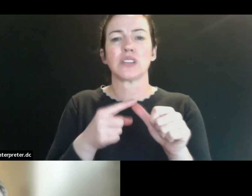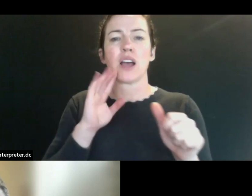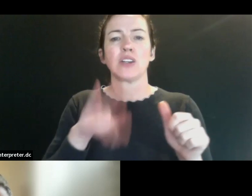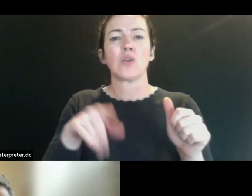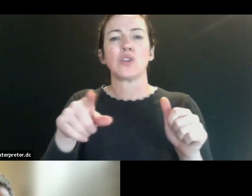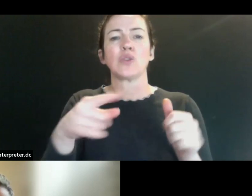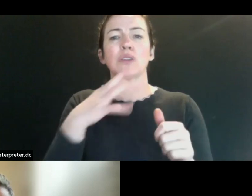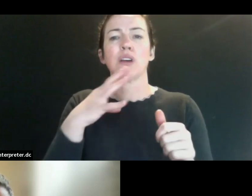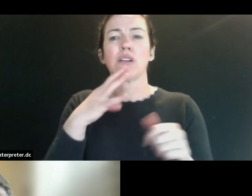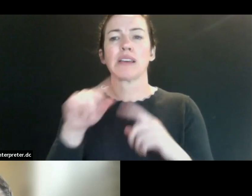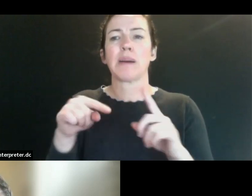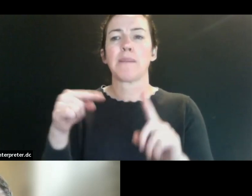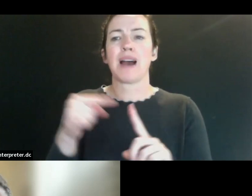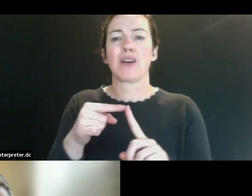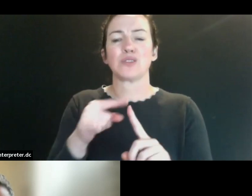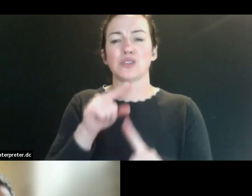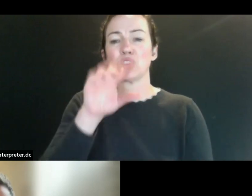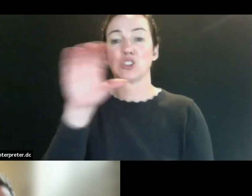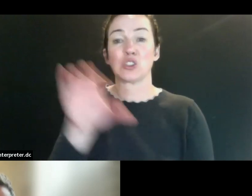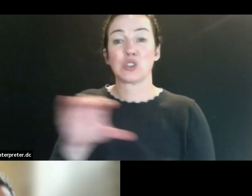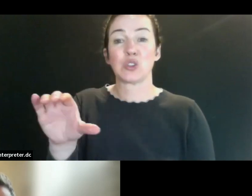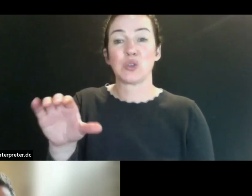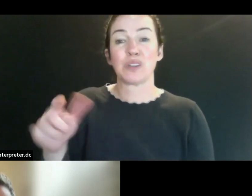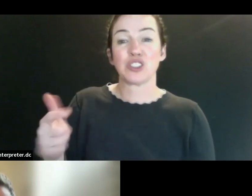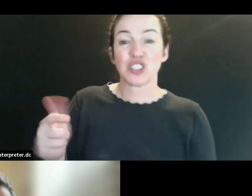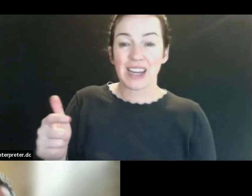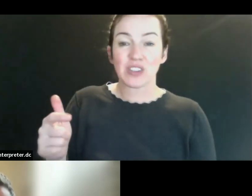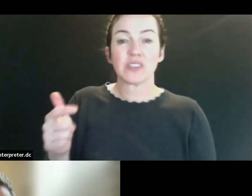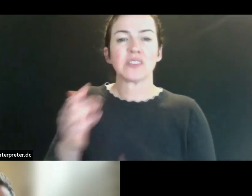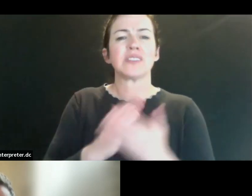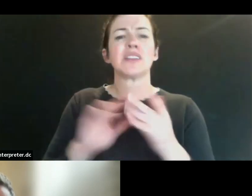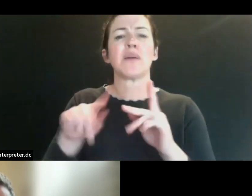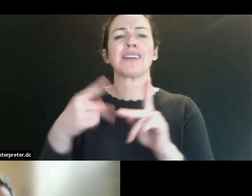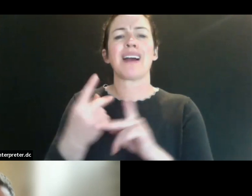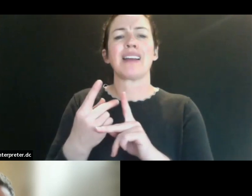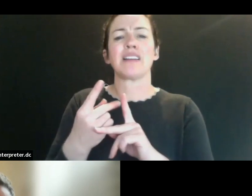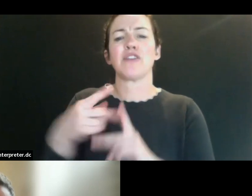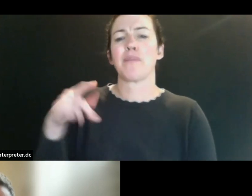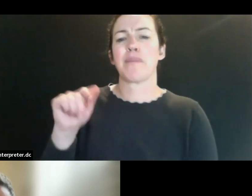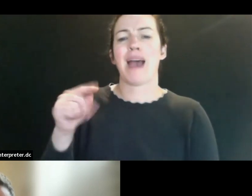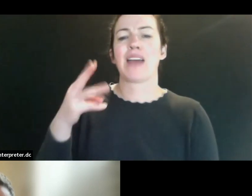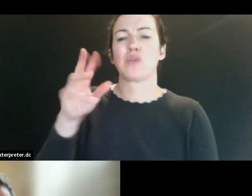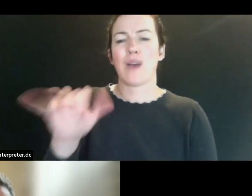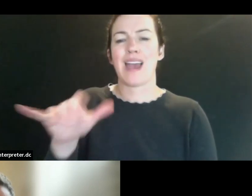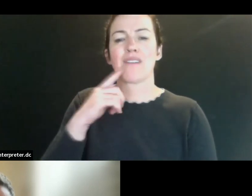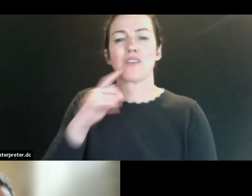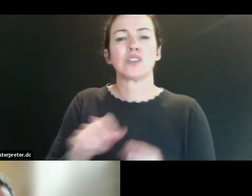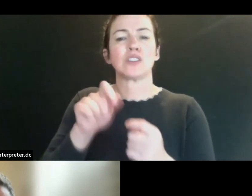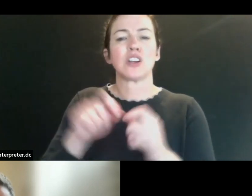about Zoom channels, or creating some sort of pathway to have certain expectations or